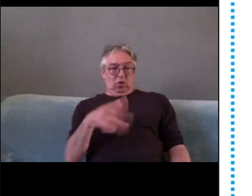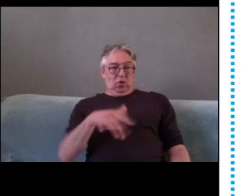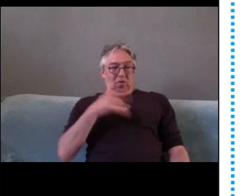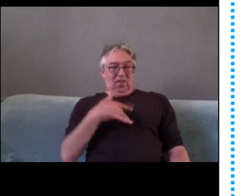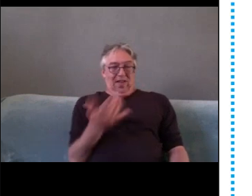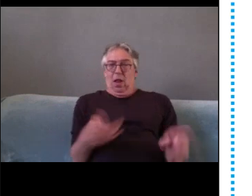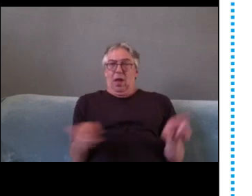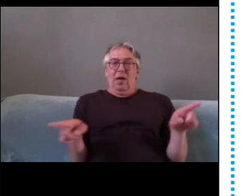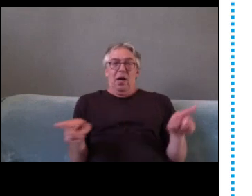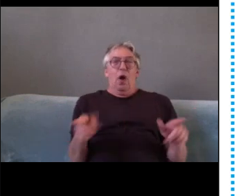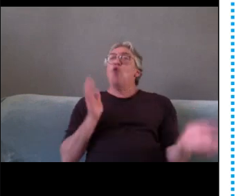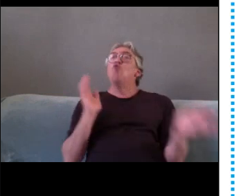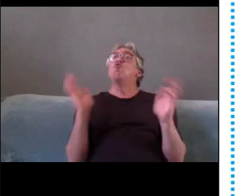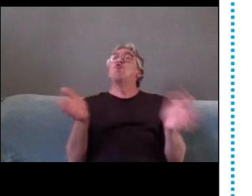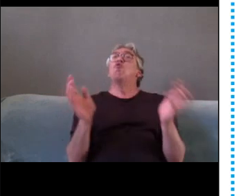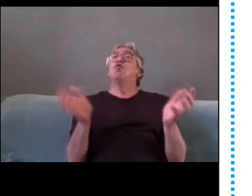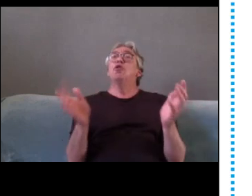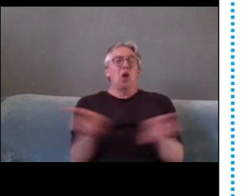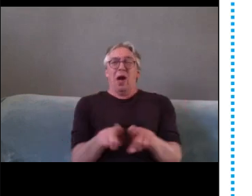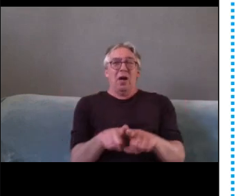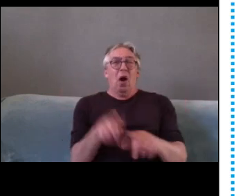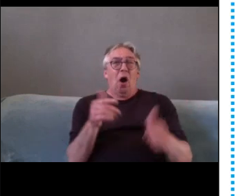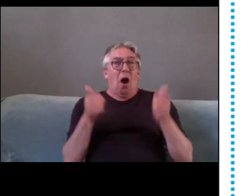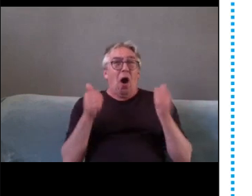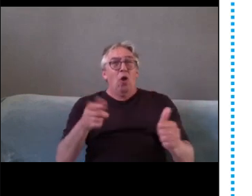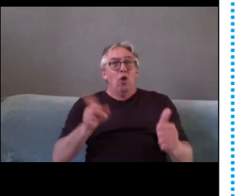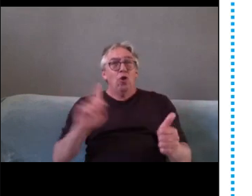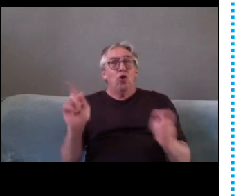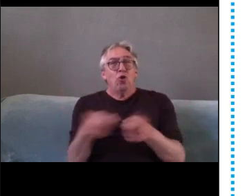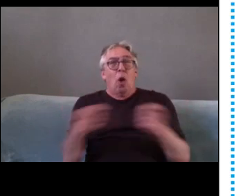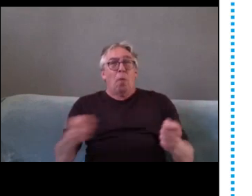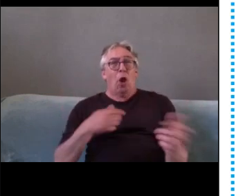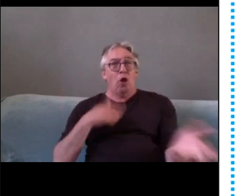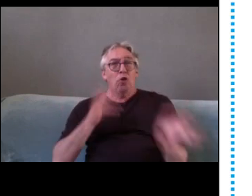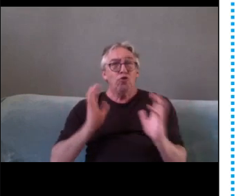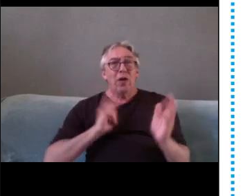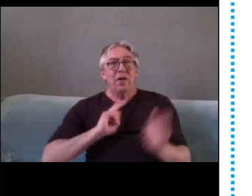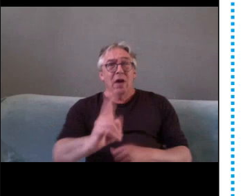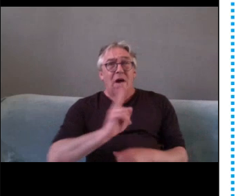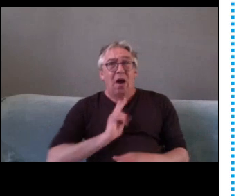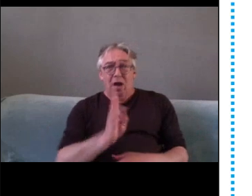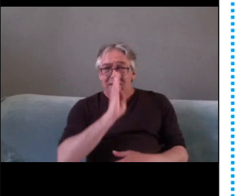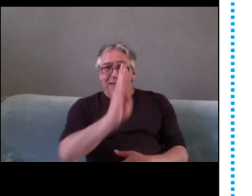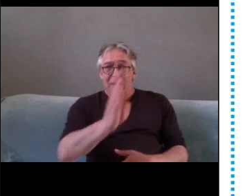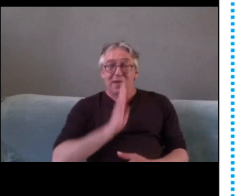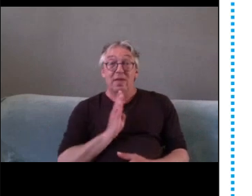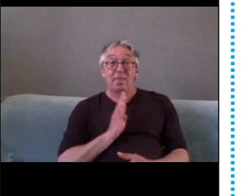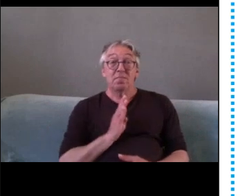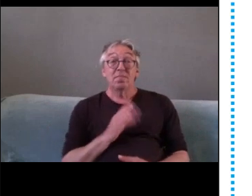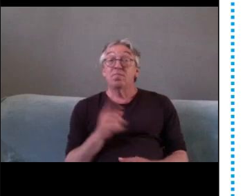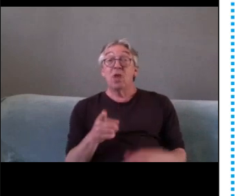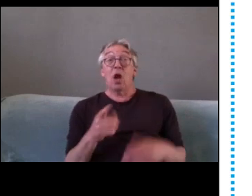That's why it is called real-time text. This is not utopia because this is already in place in countries like the U.S.